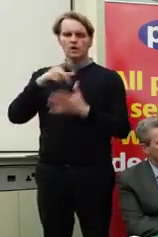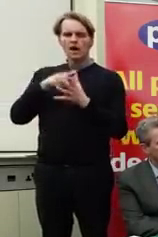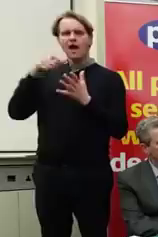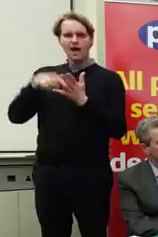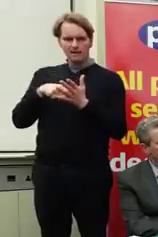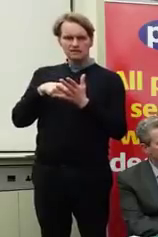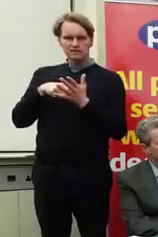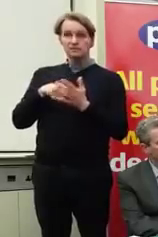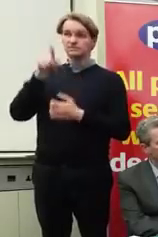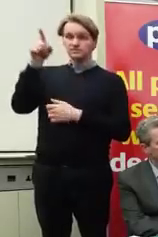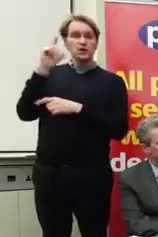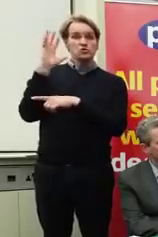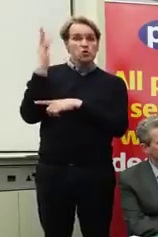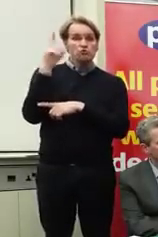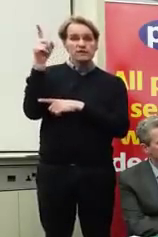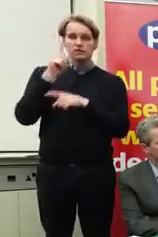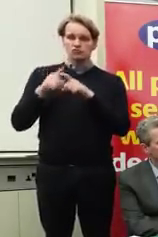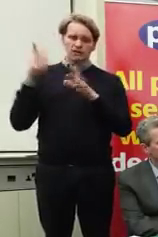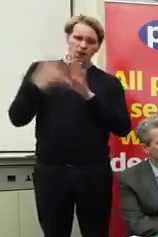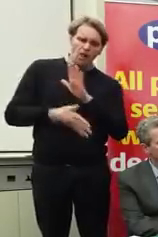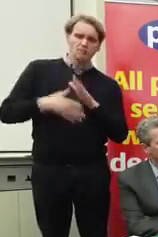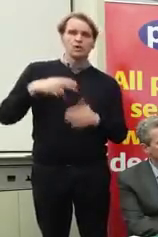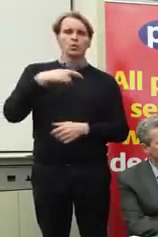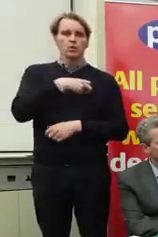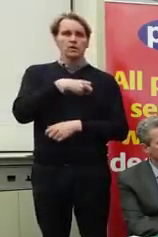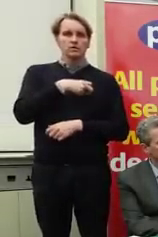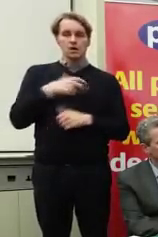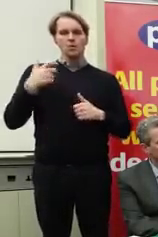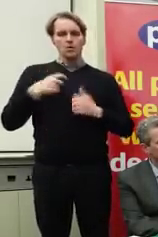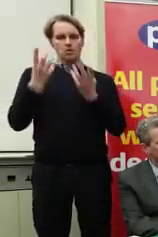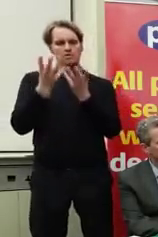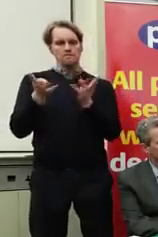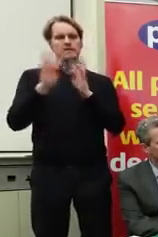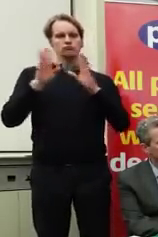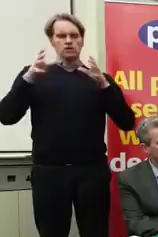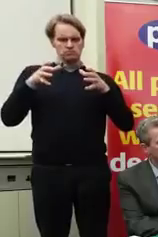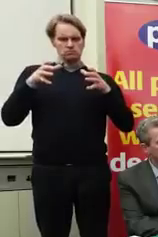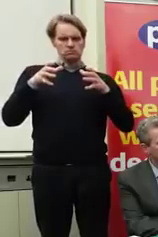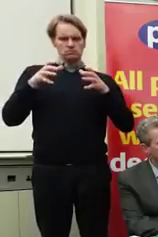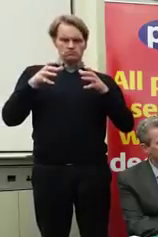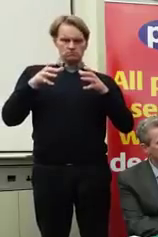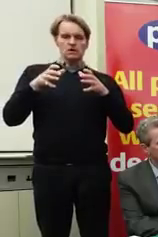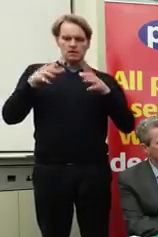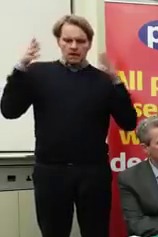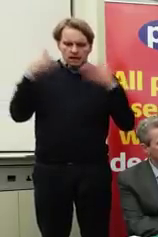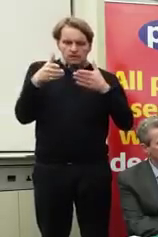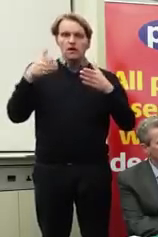undermine trade unionism in this country. Scrap that and have a ministry of employment that will allow not just allow free collective bargaining coming back